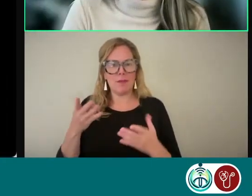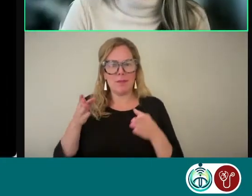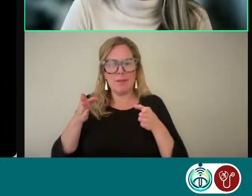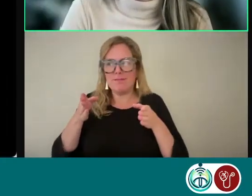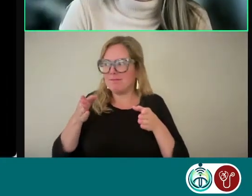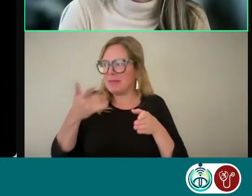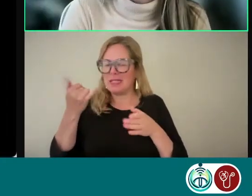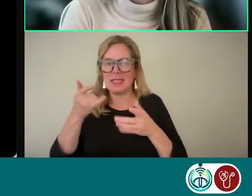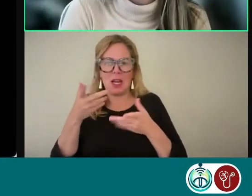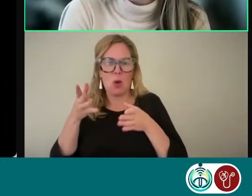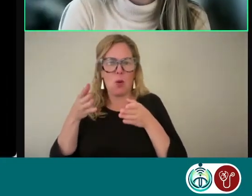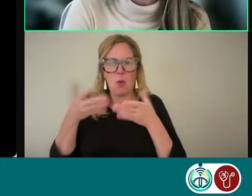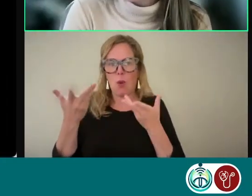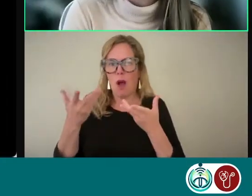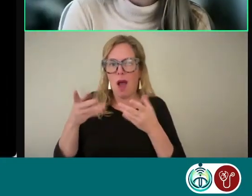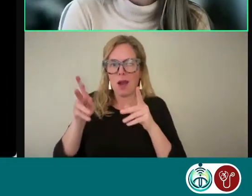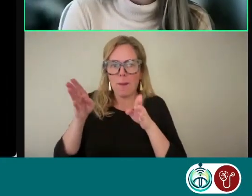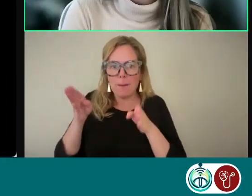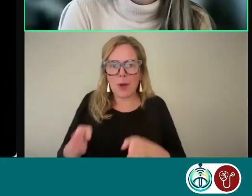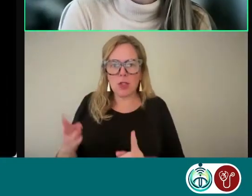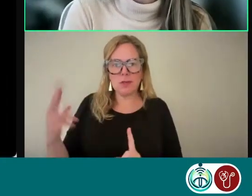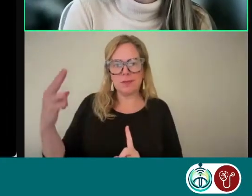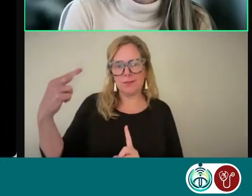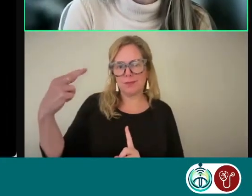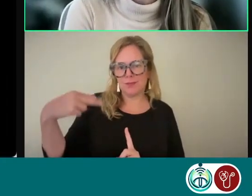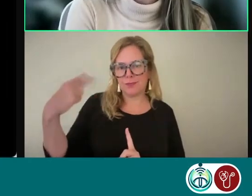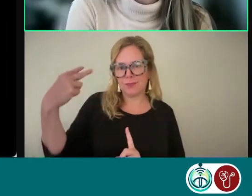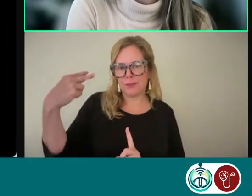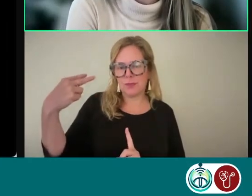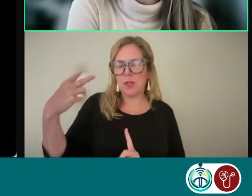the way they've sometimes been made to feel in these clinical contexts. So they might